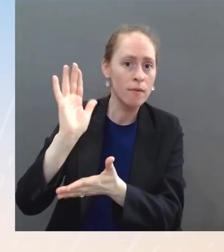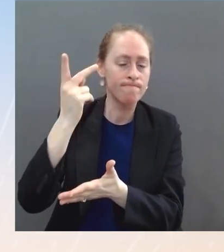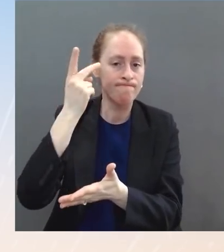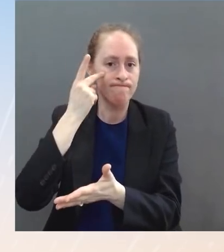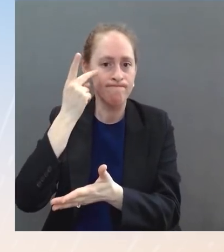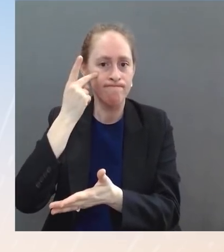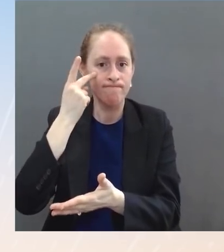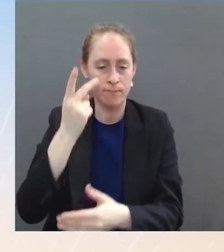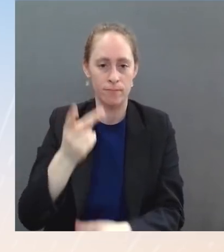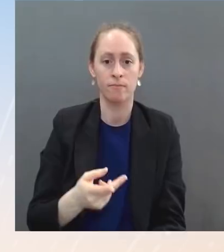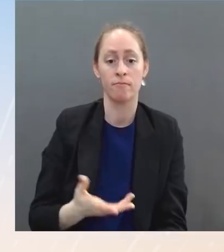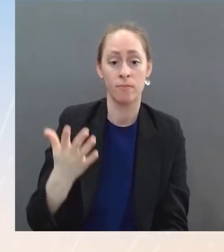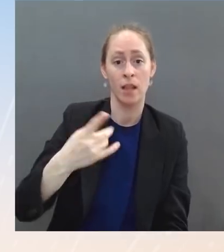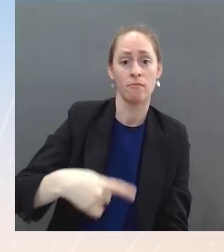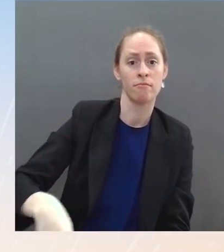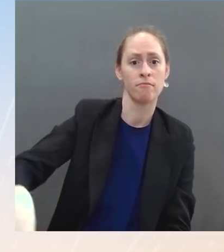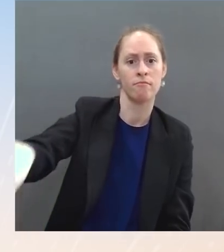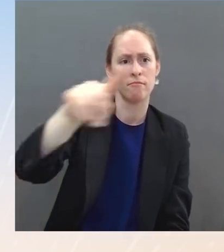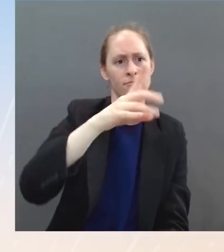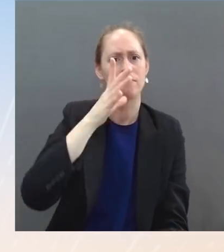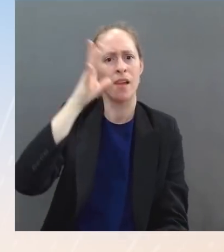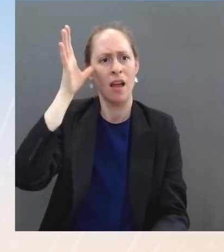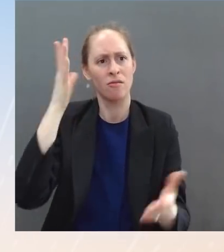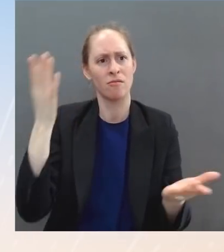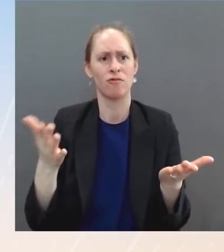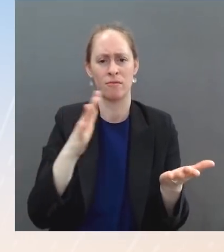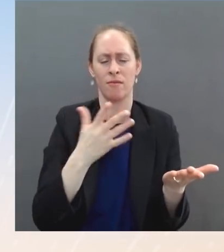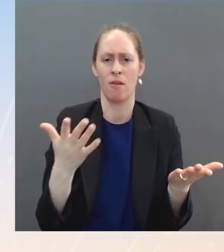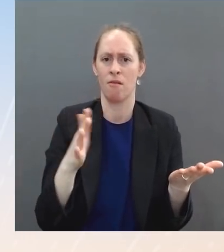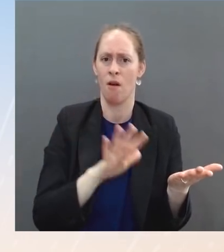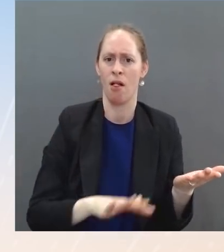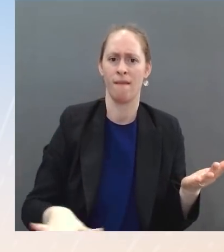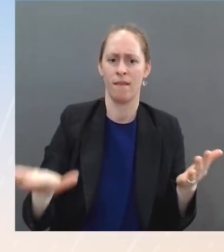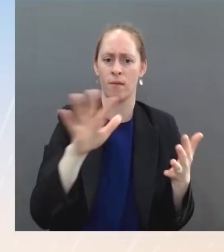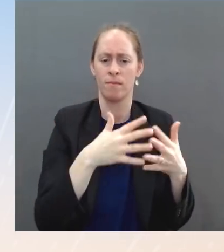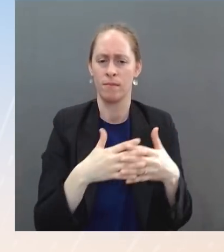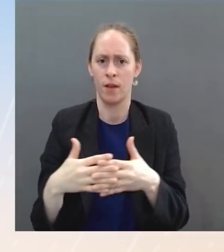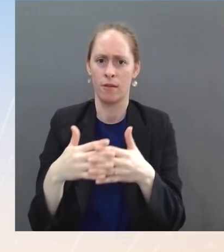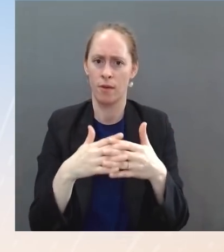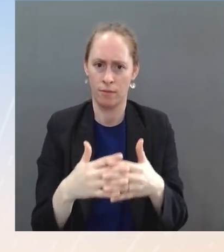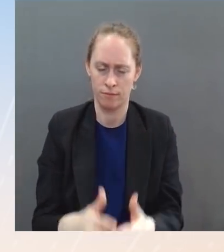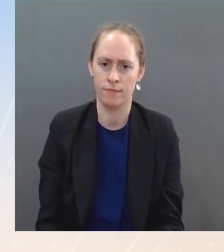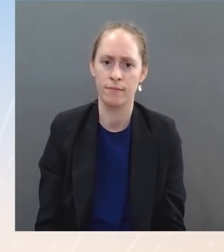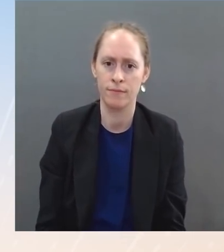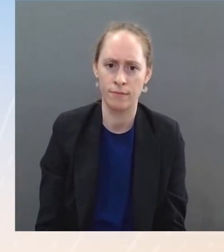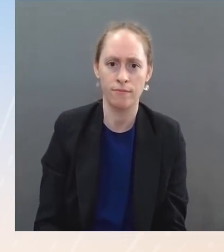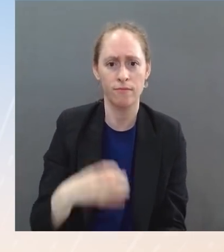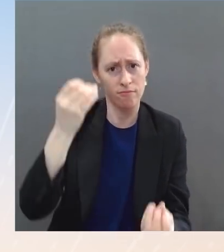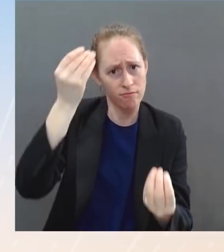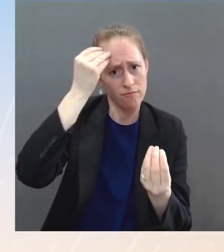are looking to, you know, national, state, and district leaders to support our nation's students,